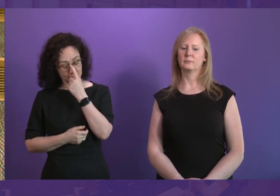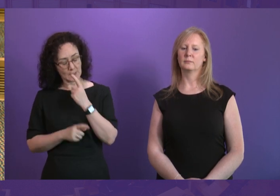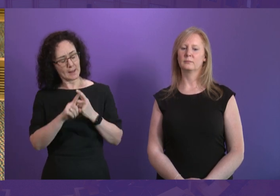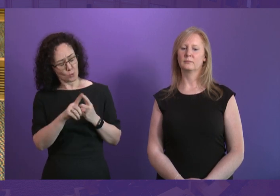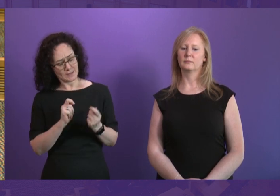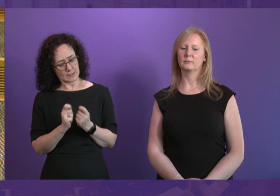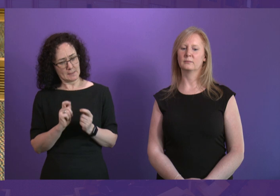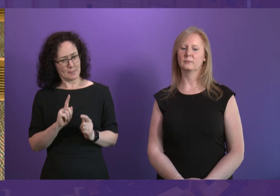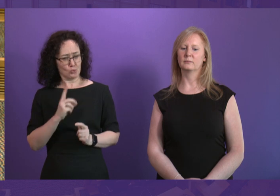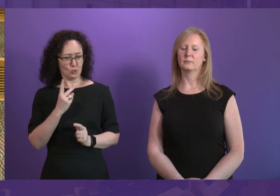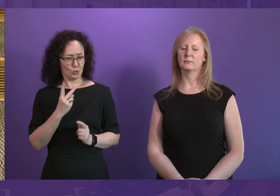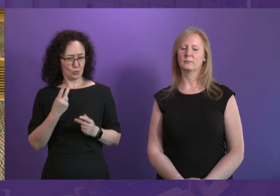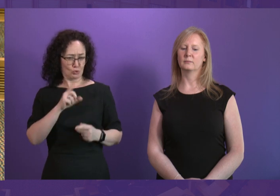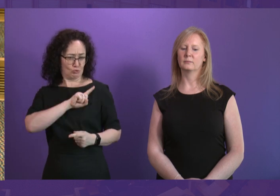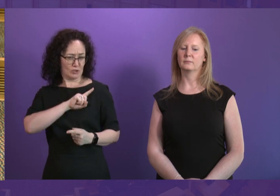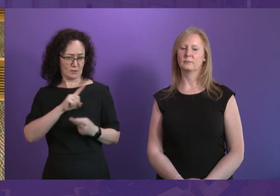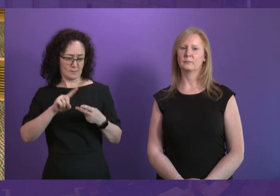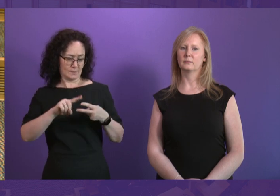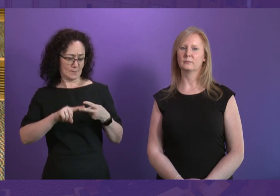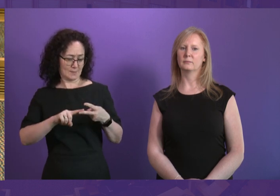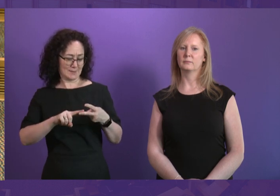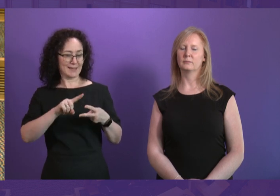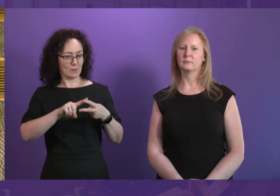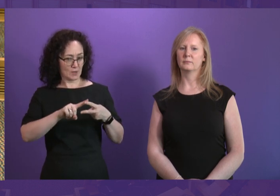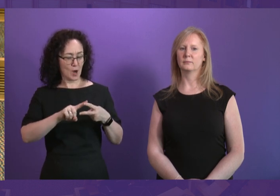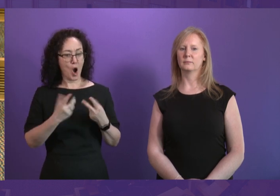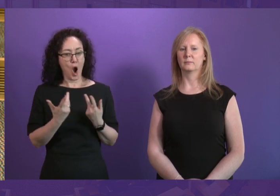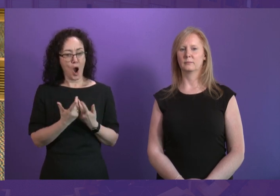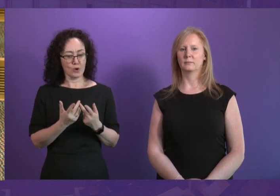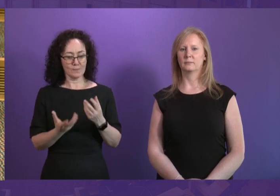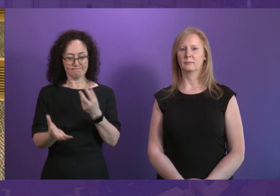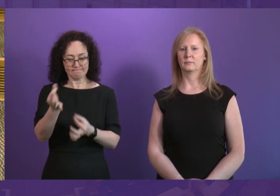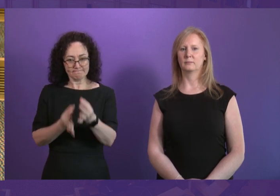first, to take account of a change in survey methodology by Passenger Focus and, secondly,